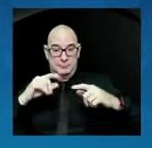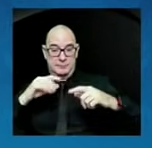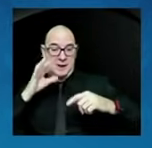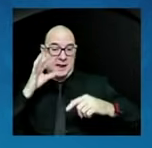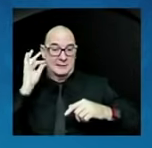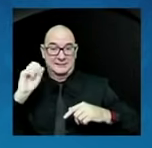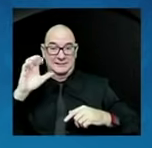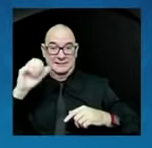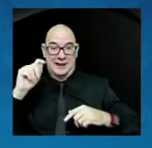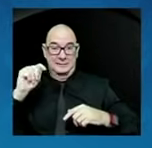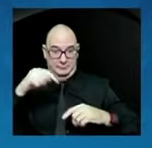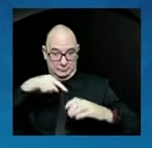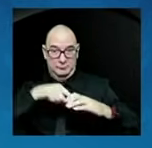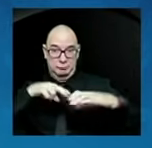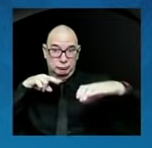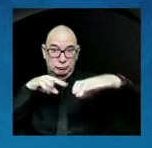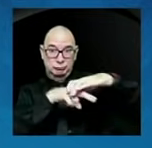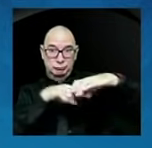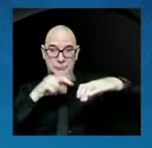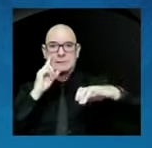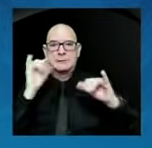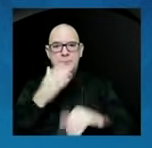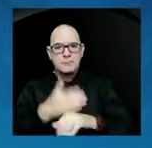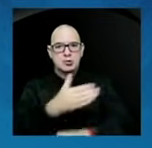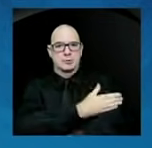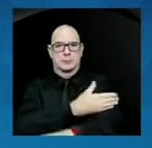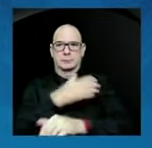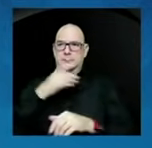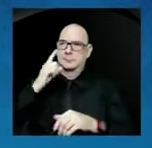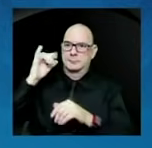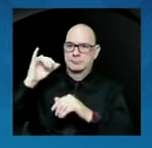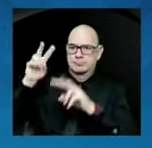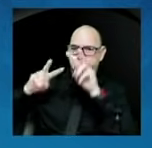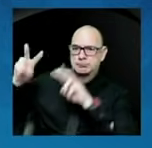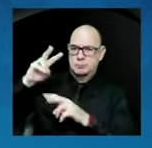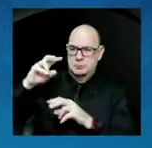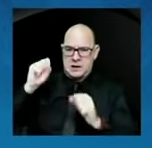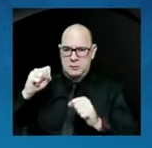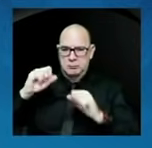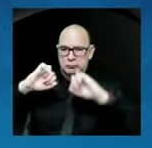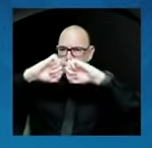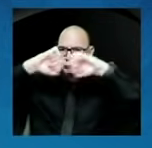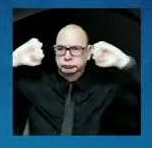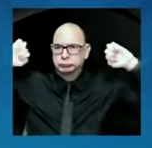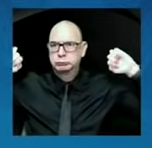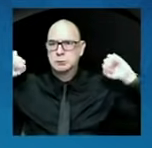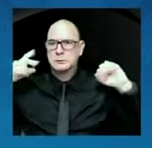WE HAVE IMPROVED LIFE ON EARTH